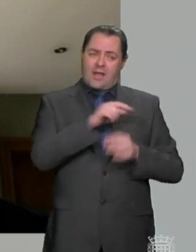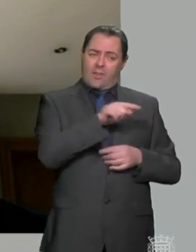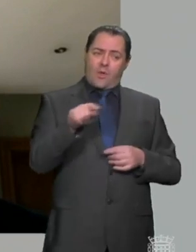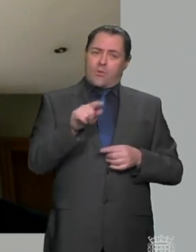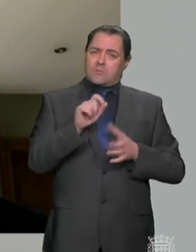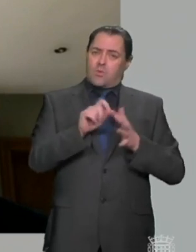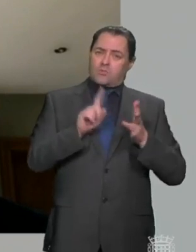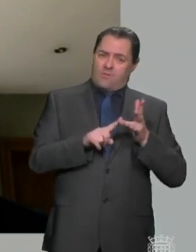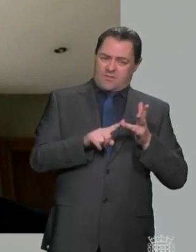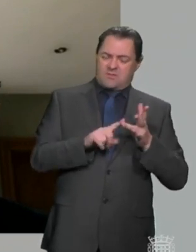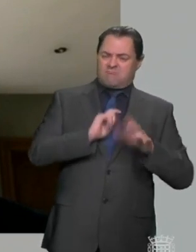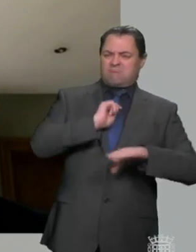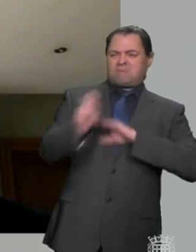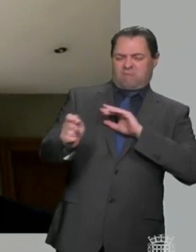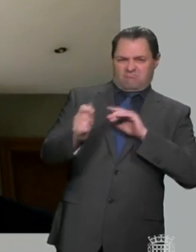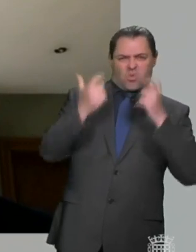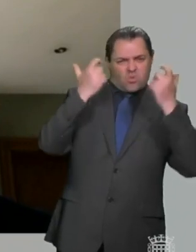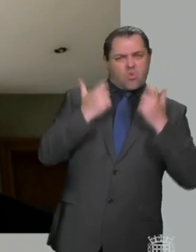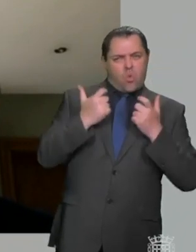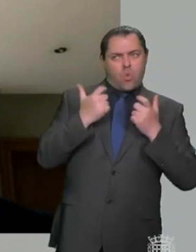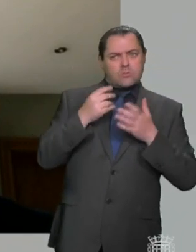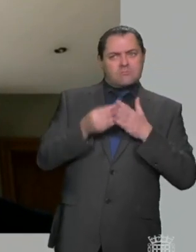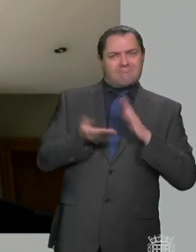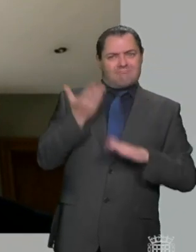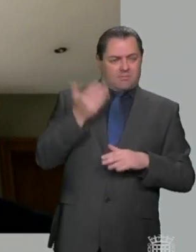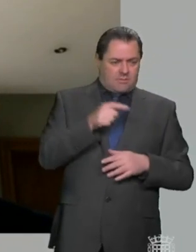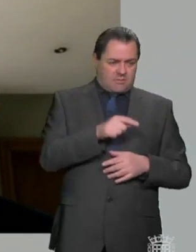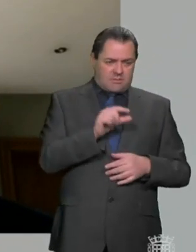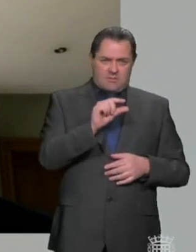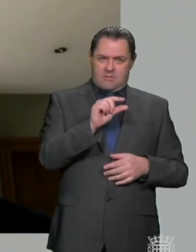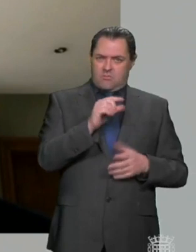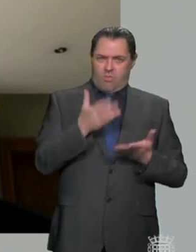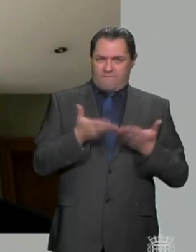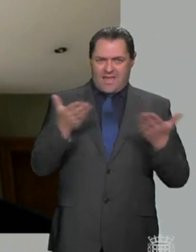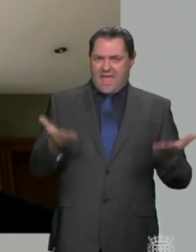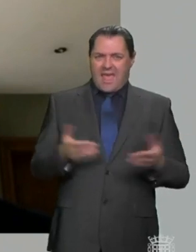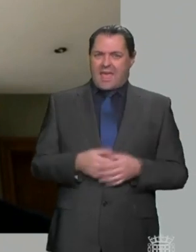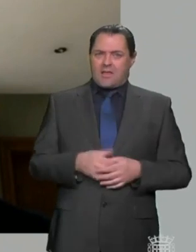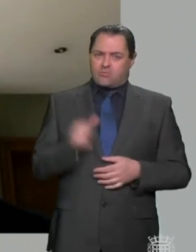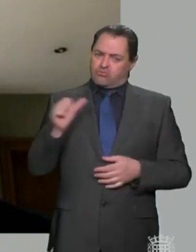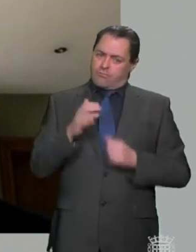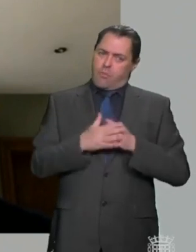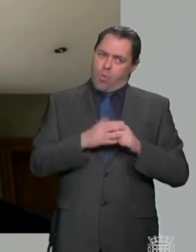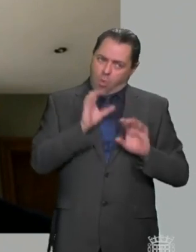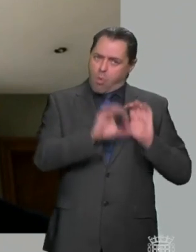civil litigation at the High Court was simply not fair. I urge the Prime Minister to ensure